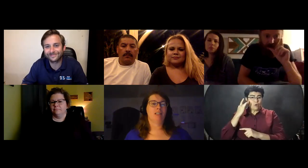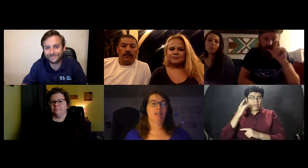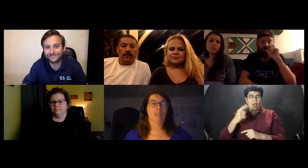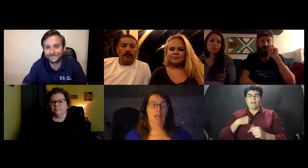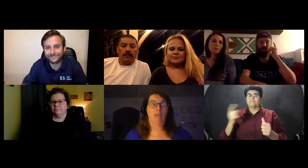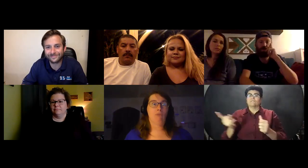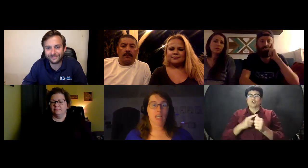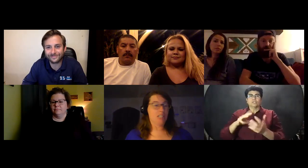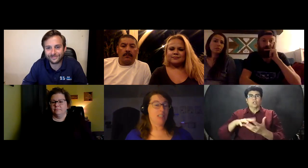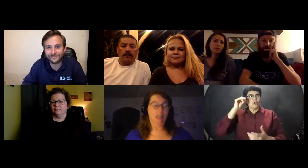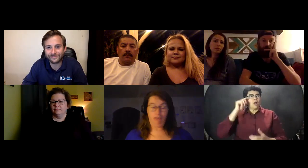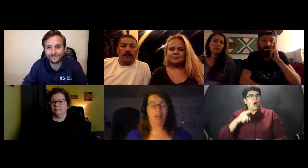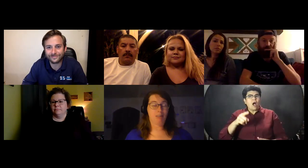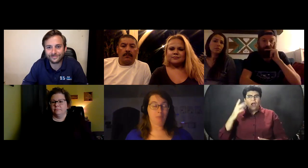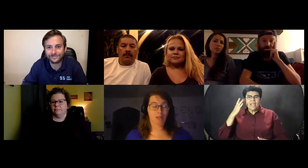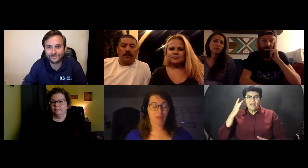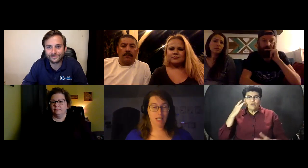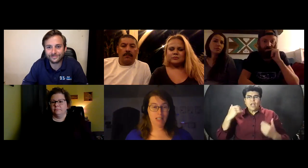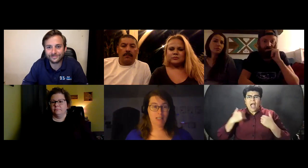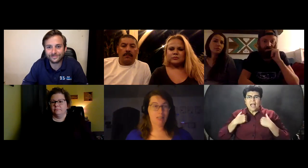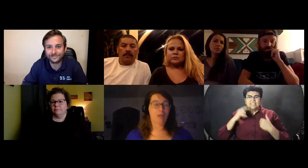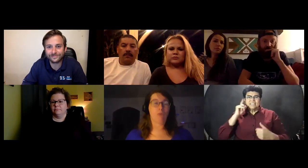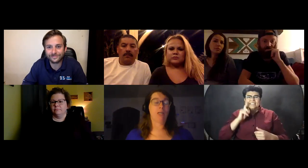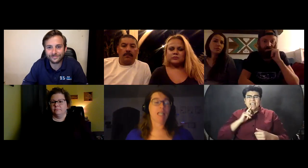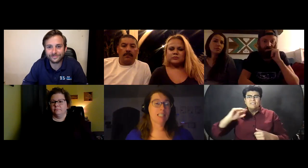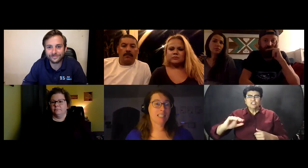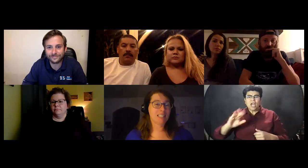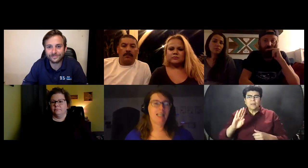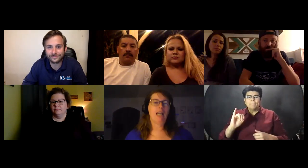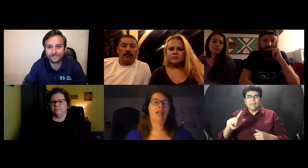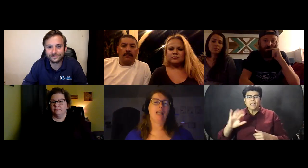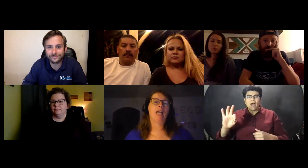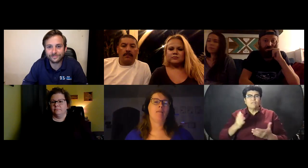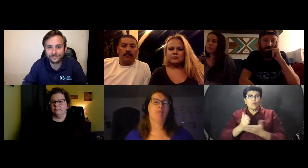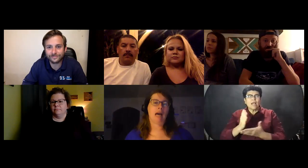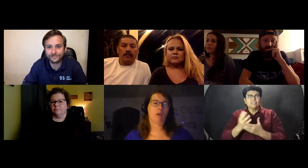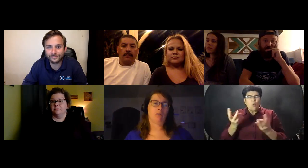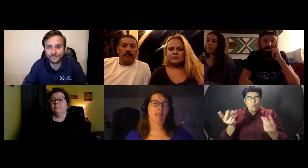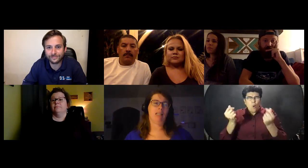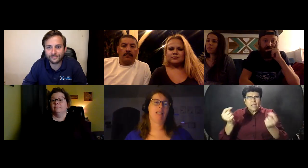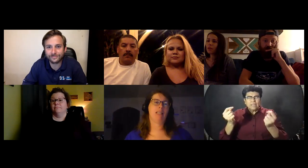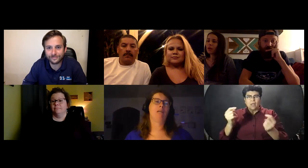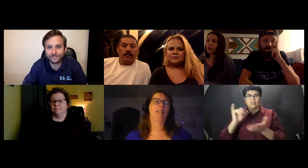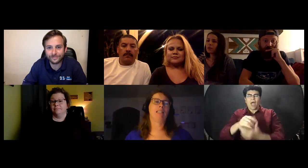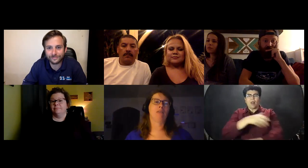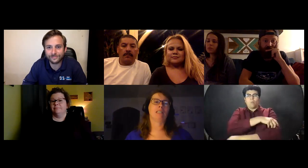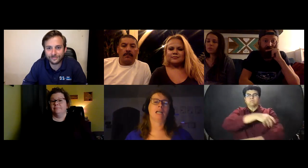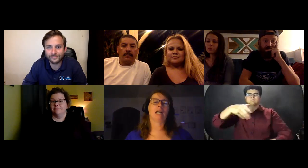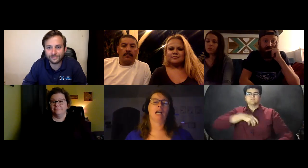california has a deaf child bill of rights what and that empowered me that right